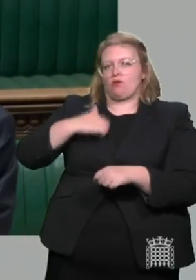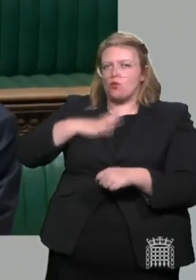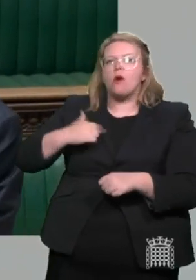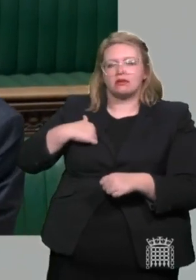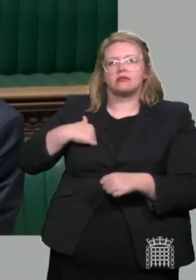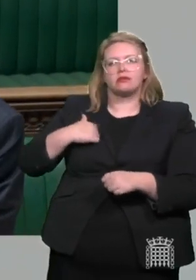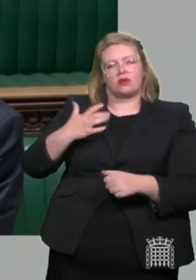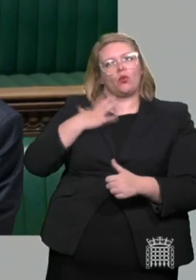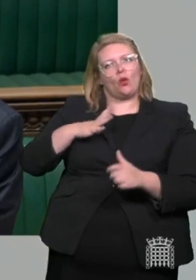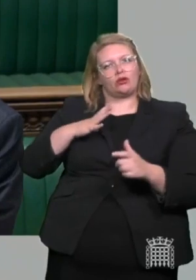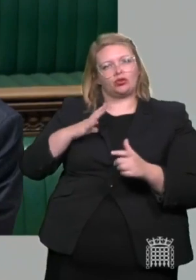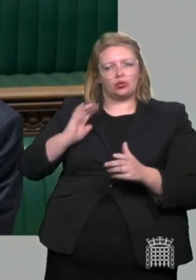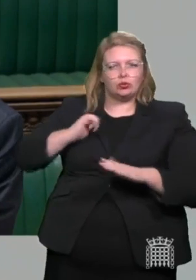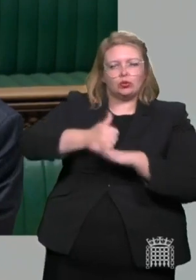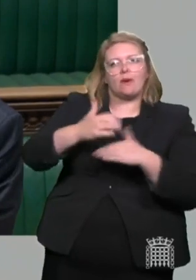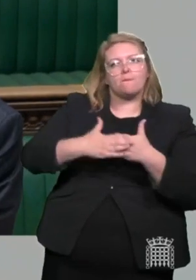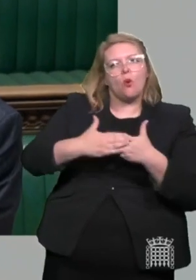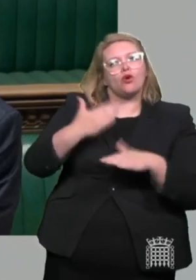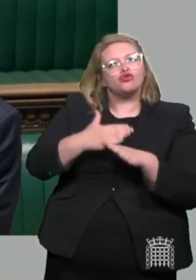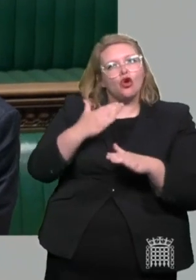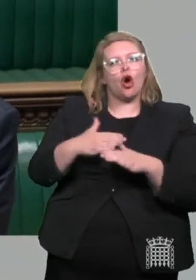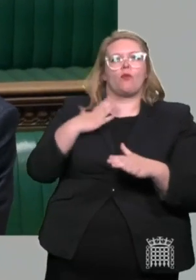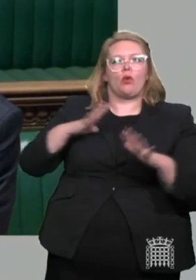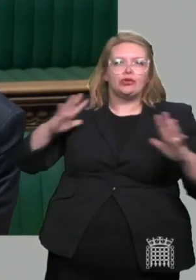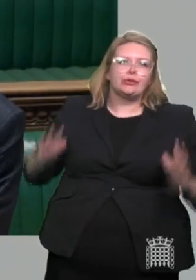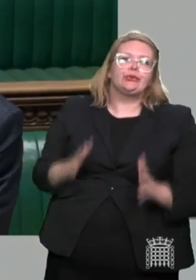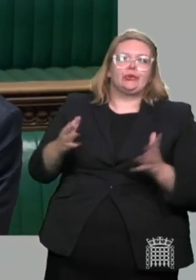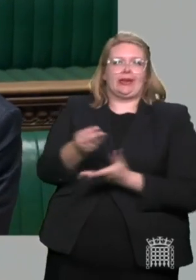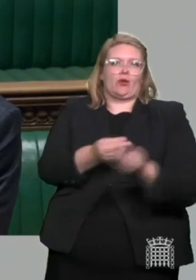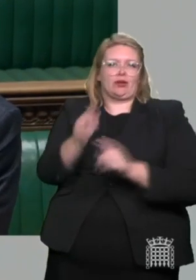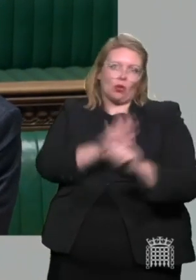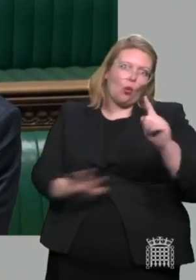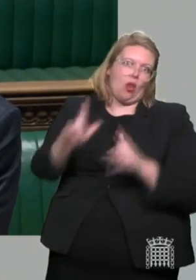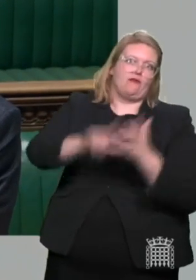bring jobs and regeneration across the country. I hope that they will vote Conservative on 6 May.